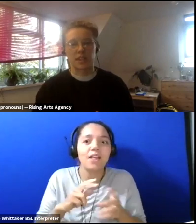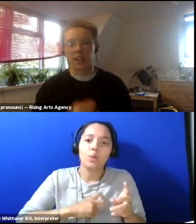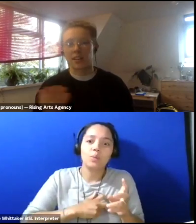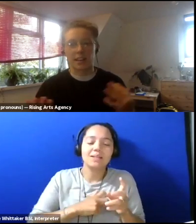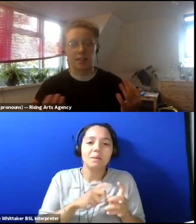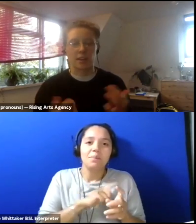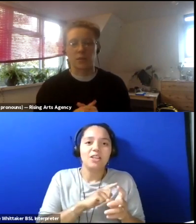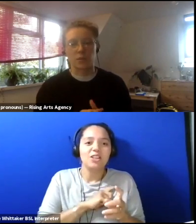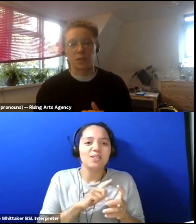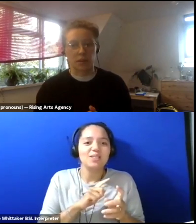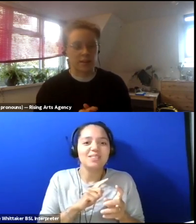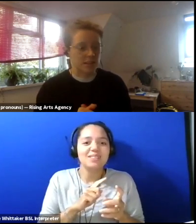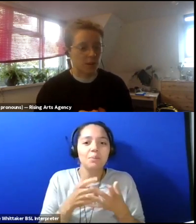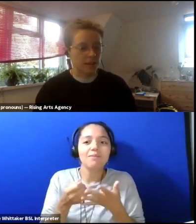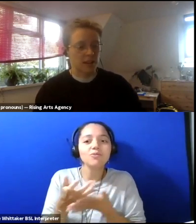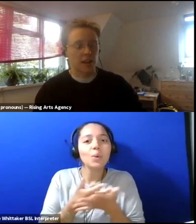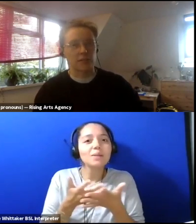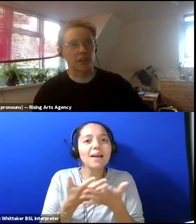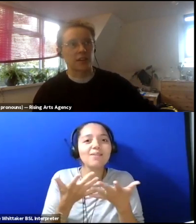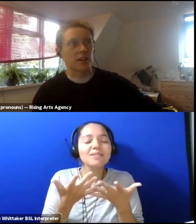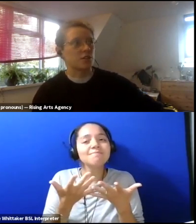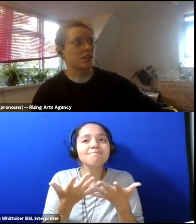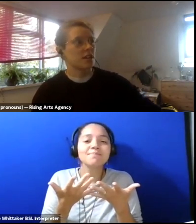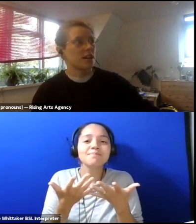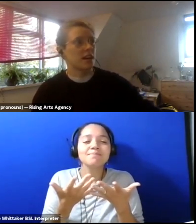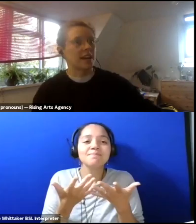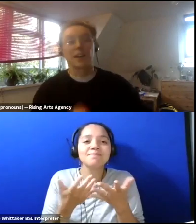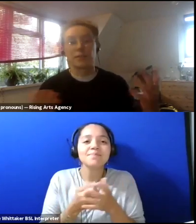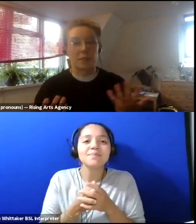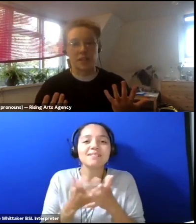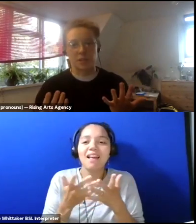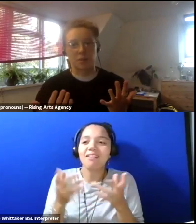Because I think, like we talked about, there is quite a lack of information